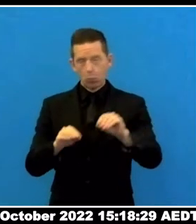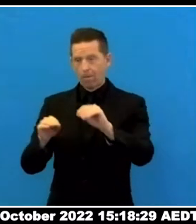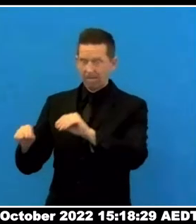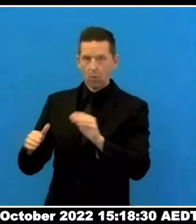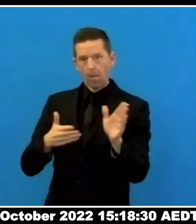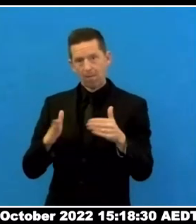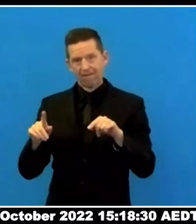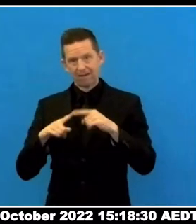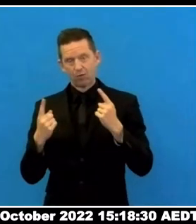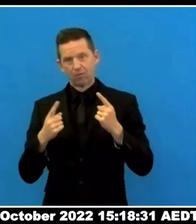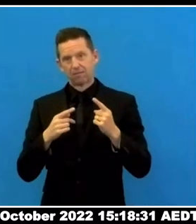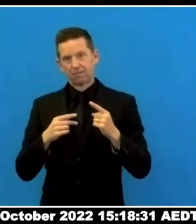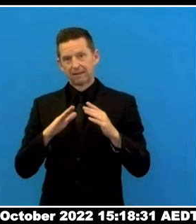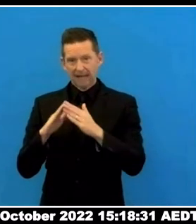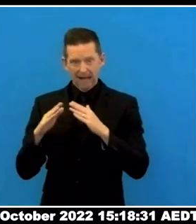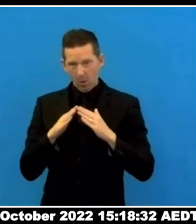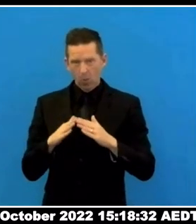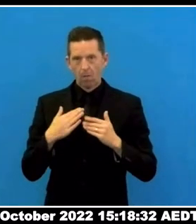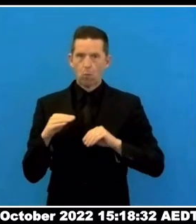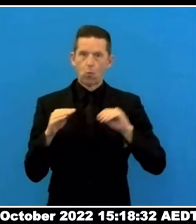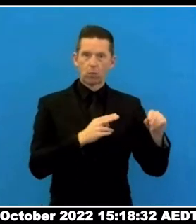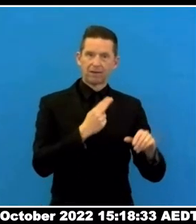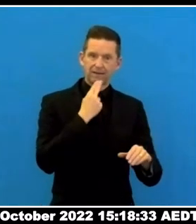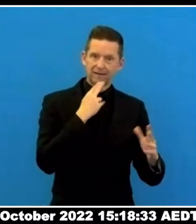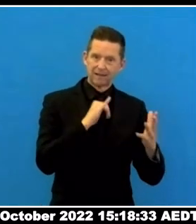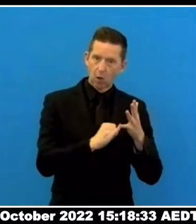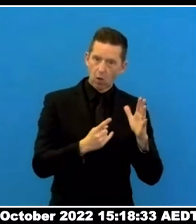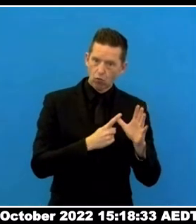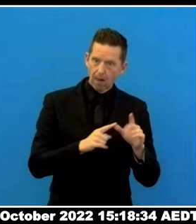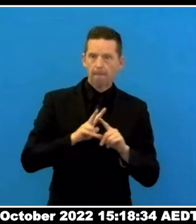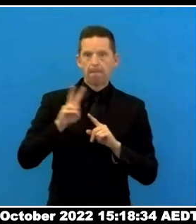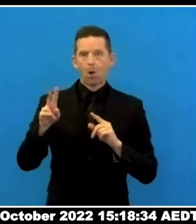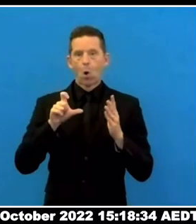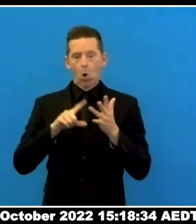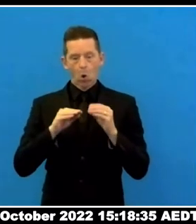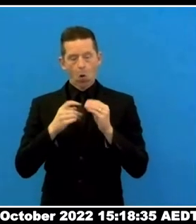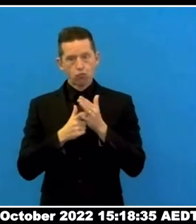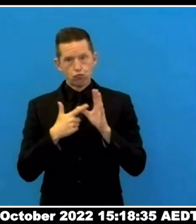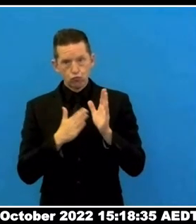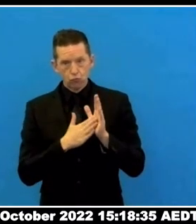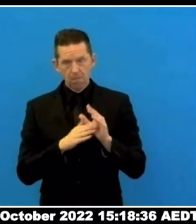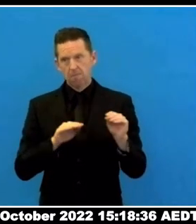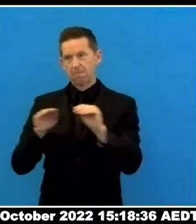I went to South Australia and then back to Cobram and then to Shepparton.